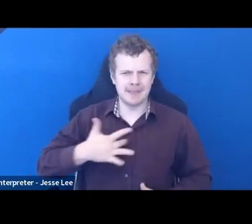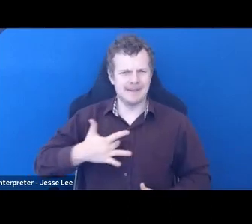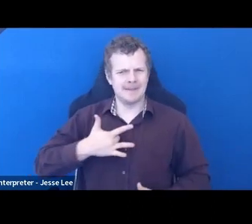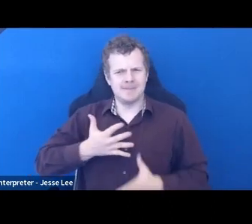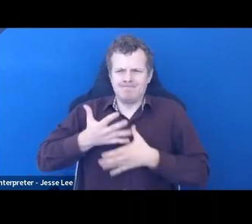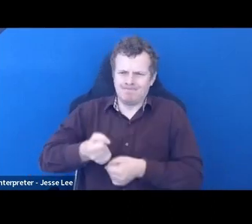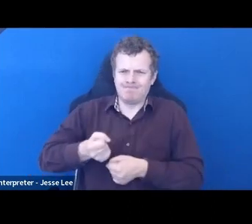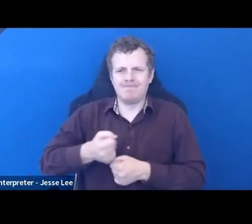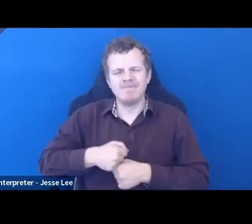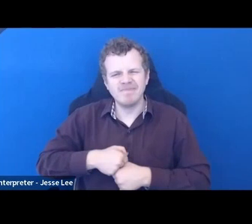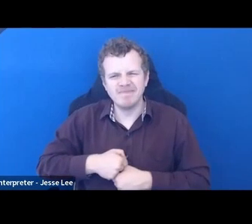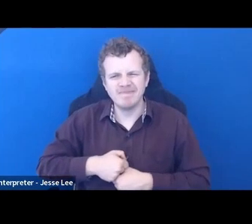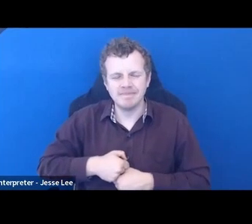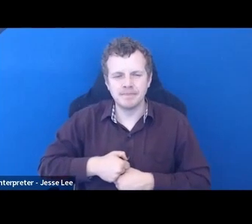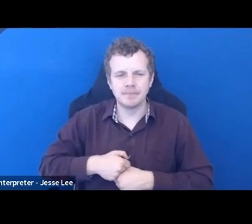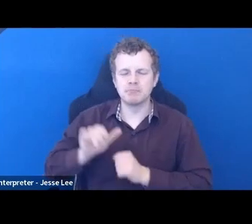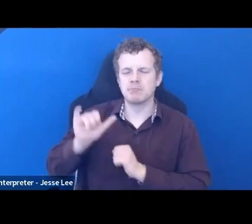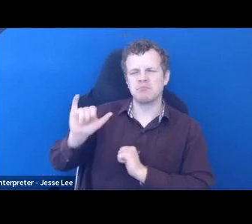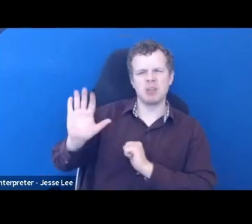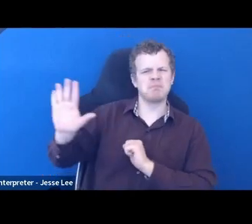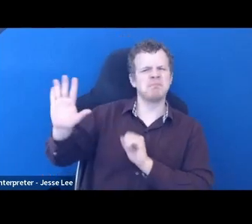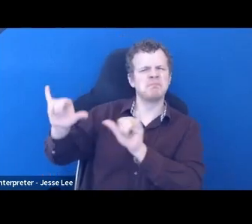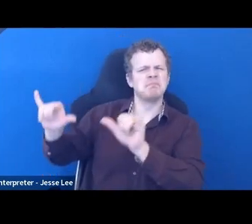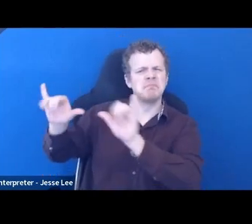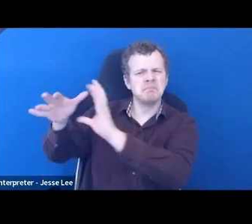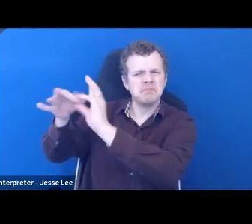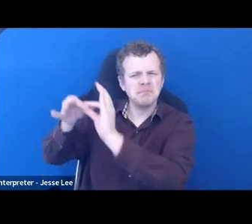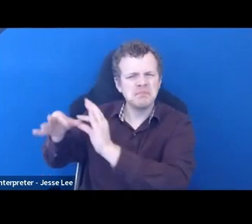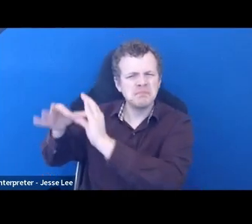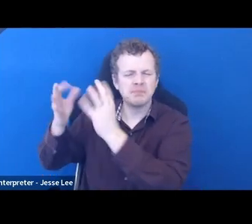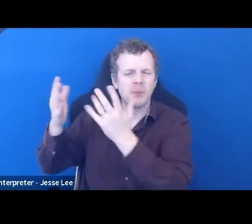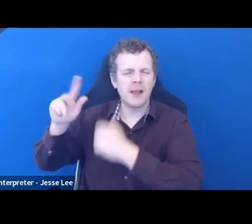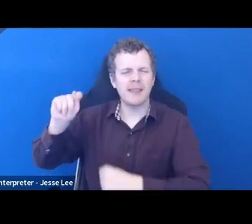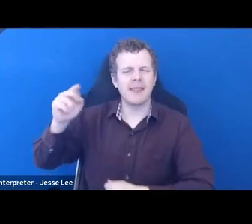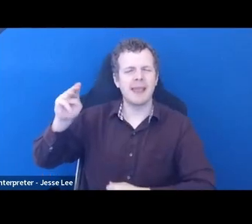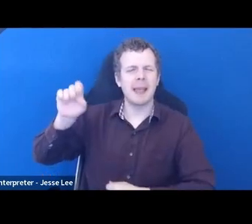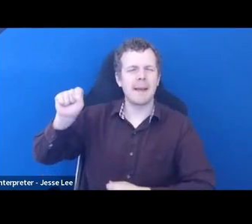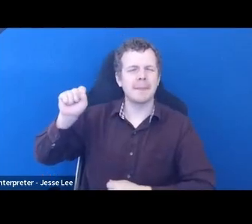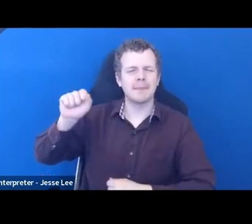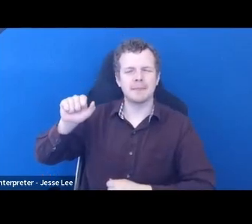So those are some themes about motivation for making a decision regarding amplification.